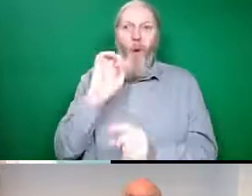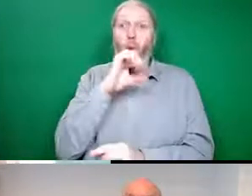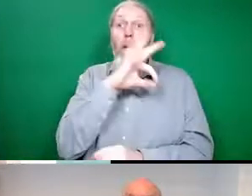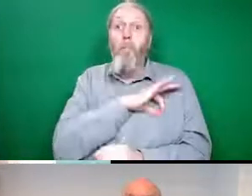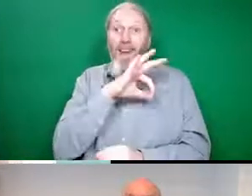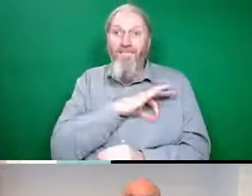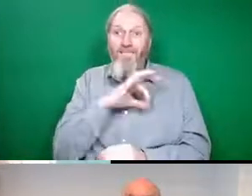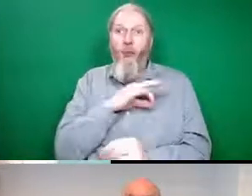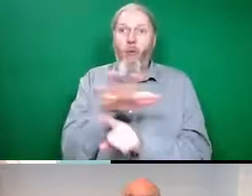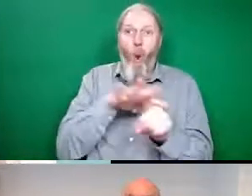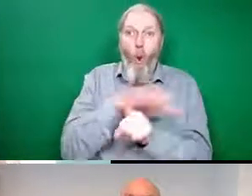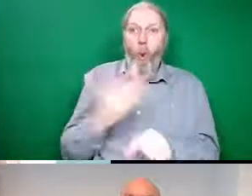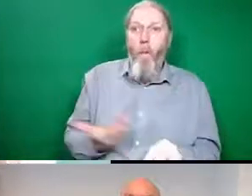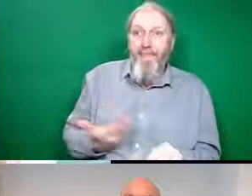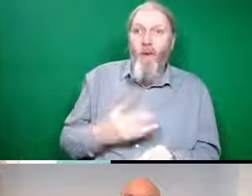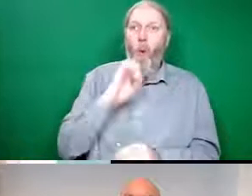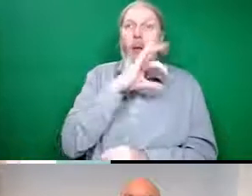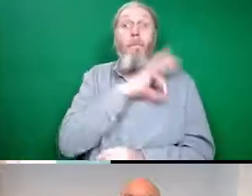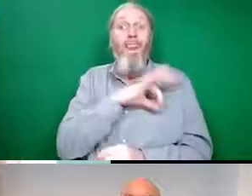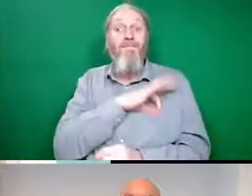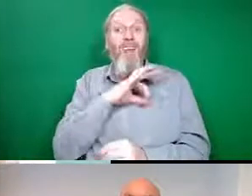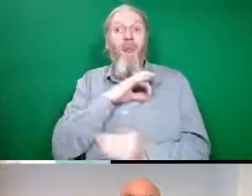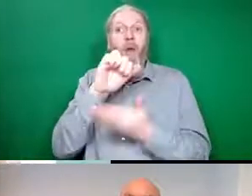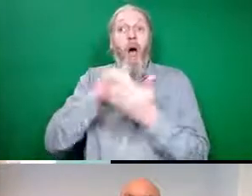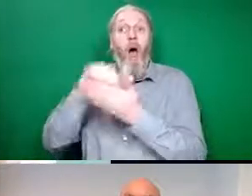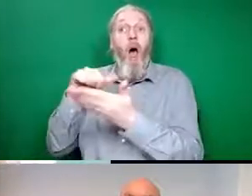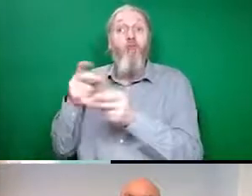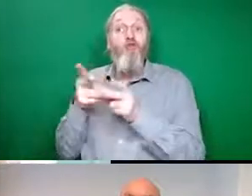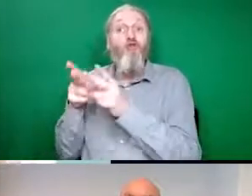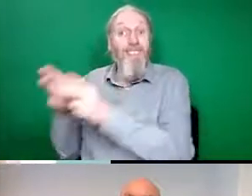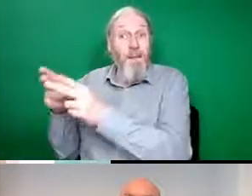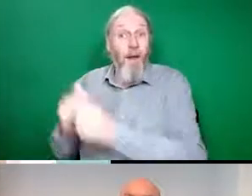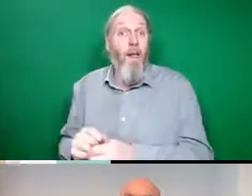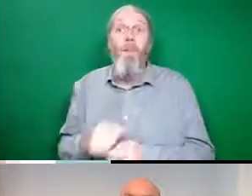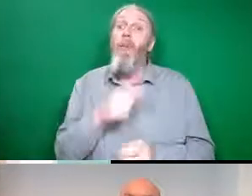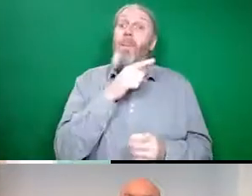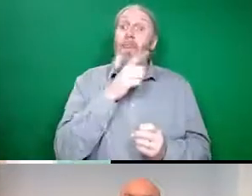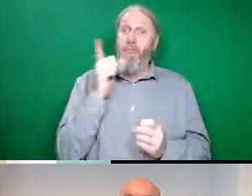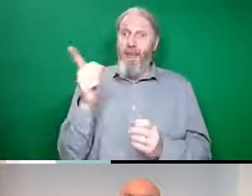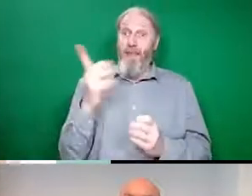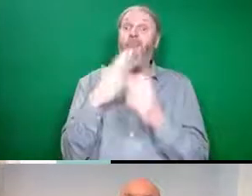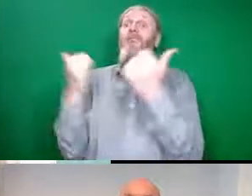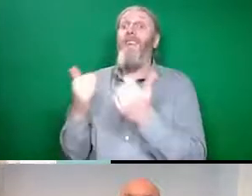approach is key, that we assessed the physical assets of the town centre. We were looking at public realm,